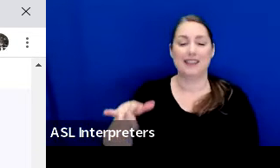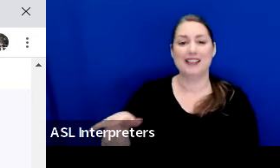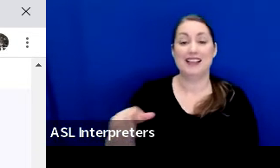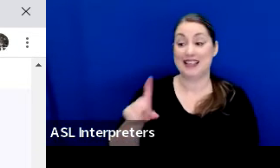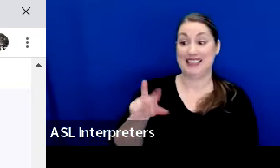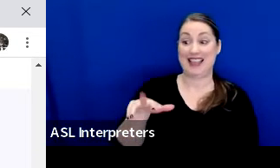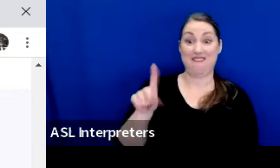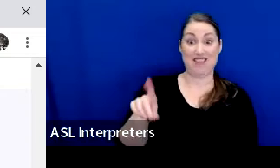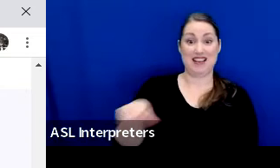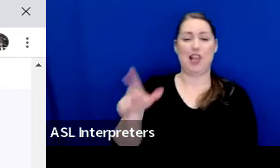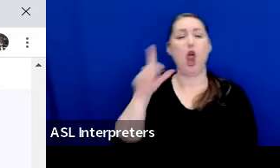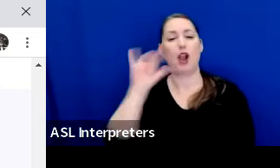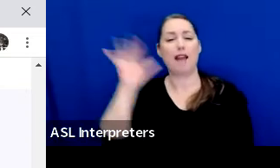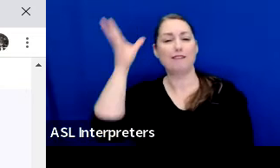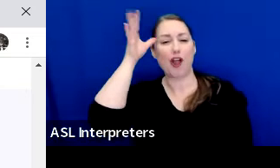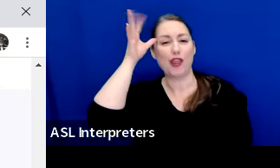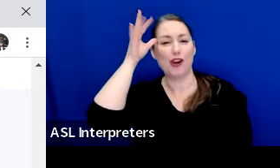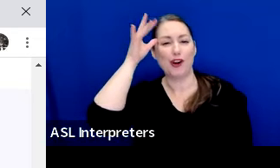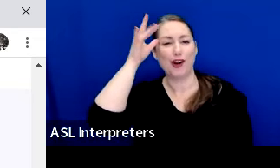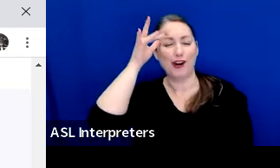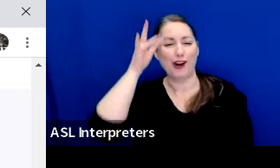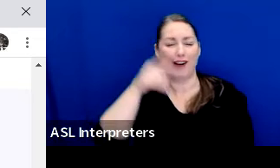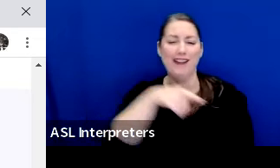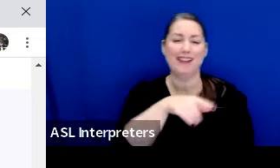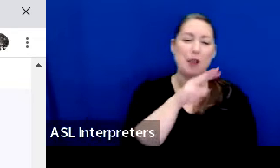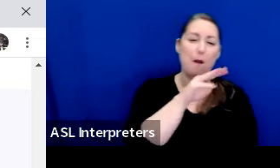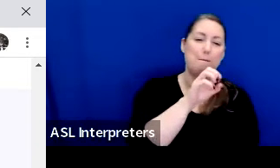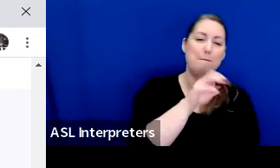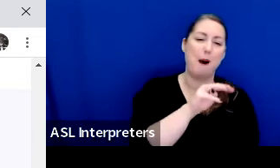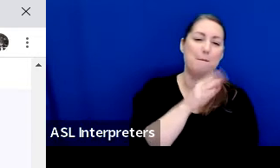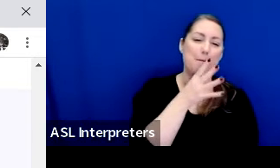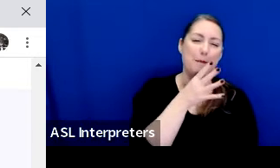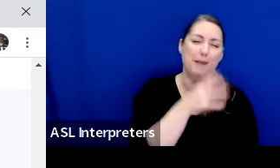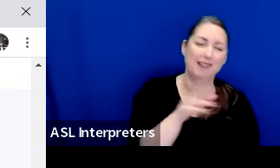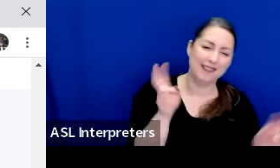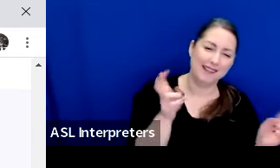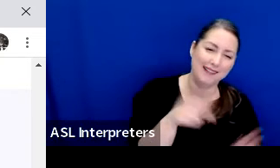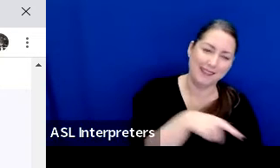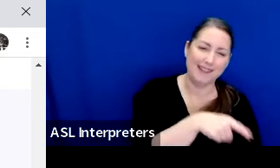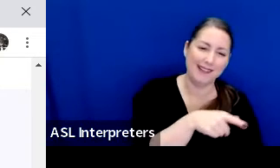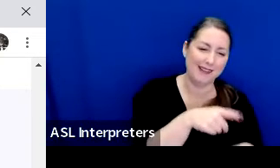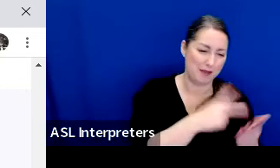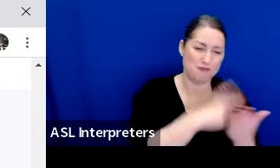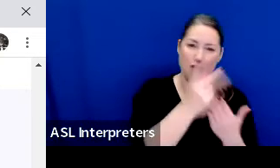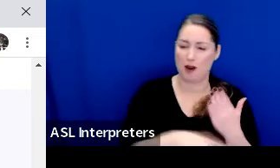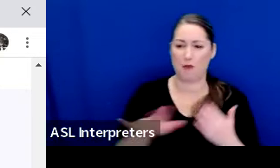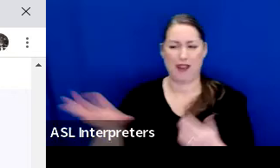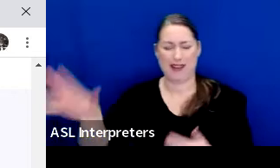I can't. That's my thing. I don't think anyone else does that, either. Really good guy. And and he's on it. Boy, you asked.